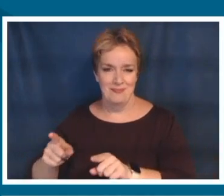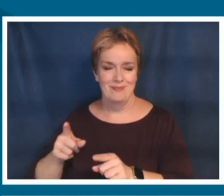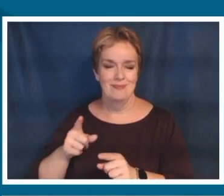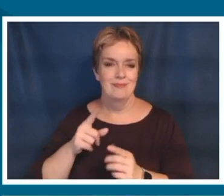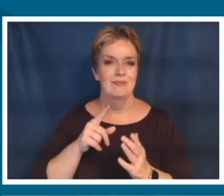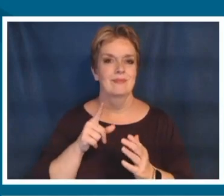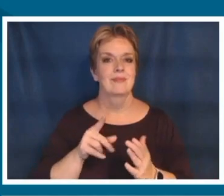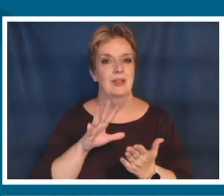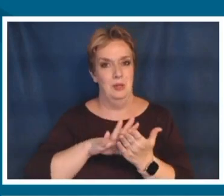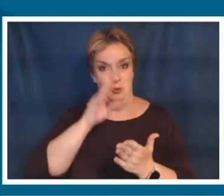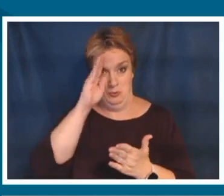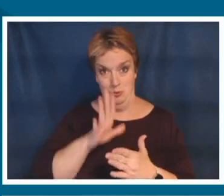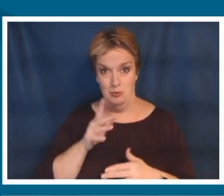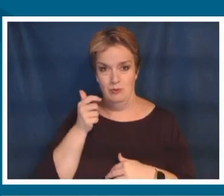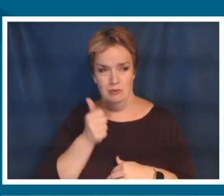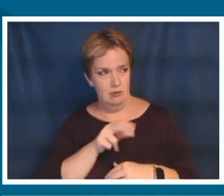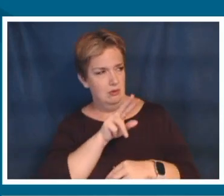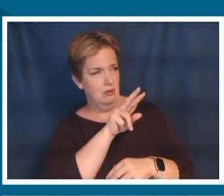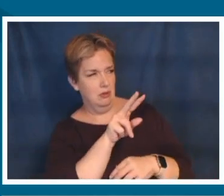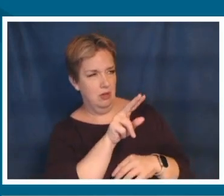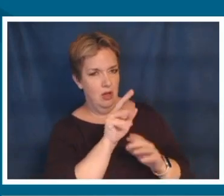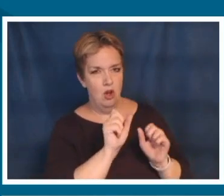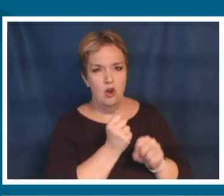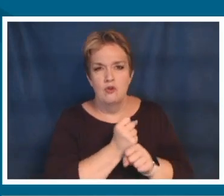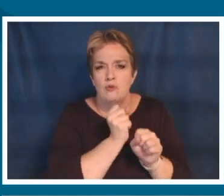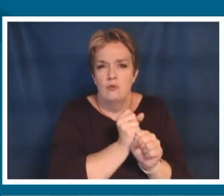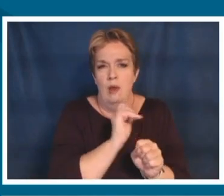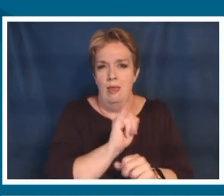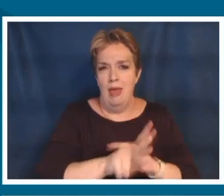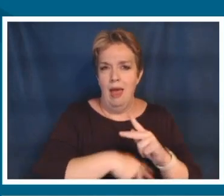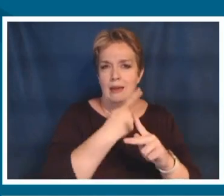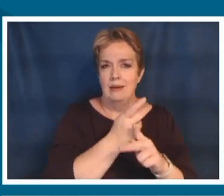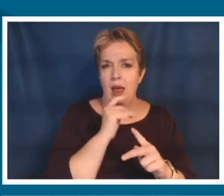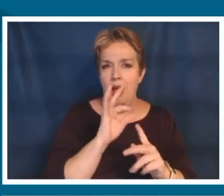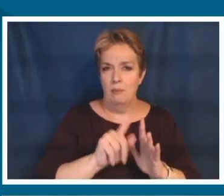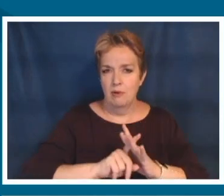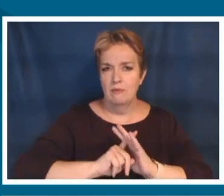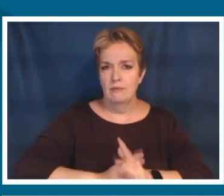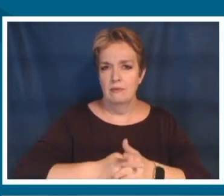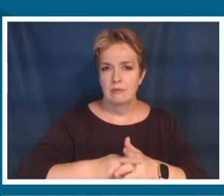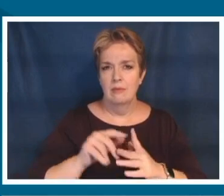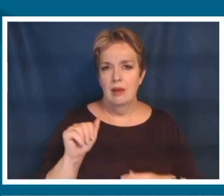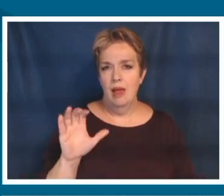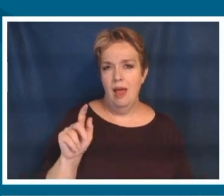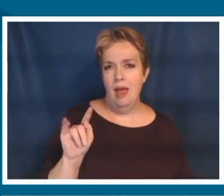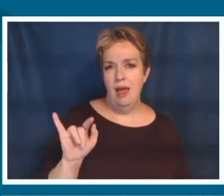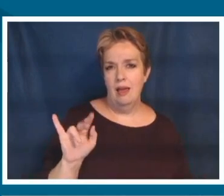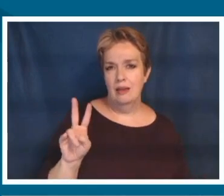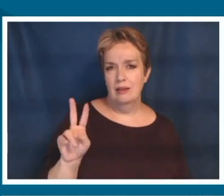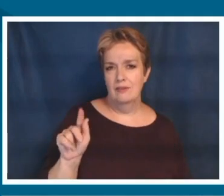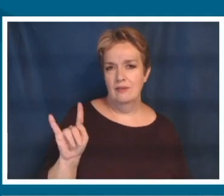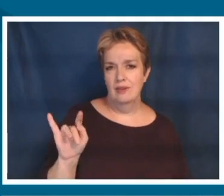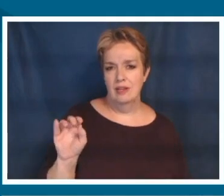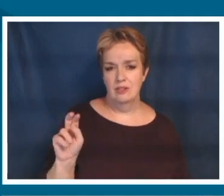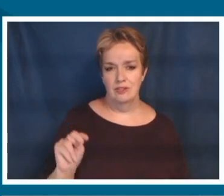creating these types of activations that's great um and allison you took